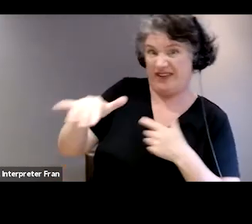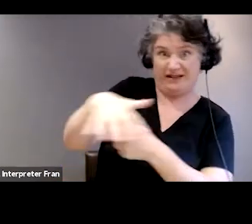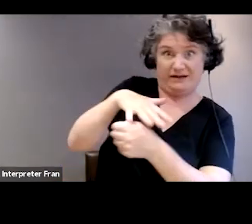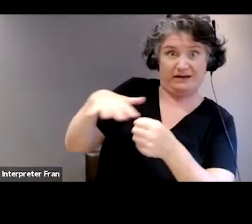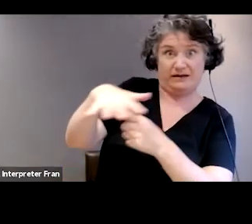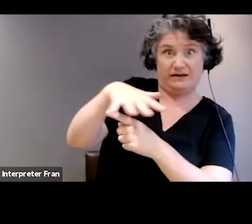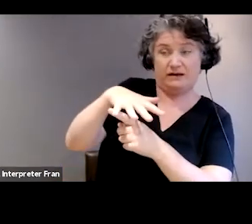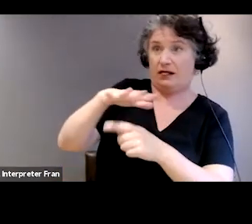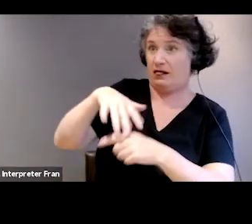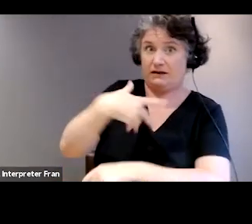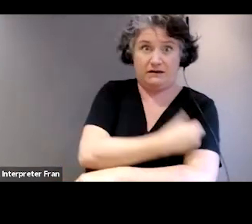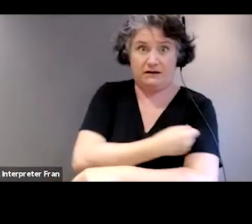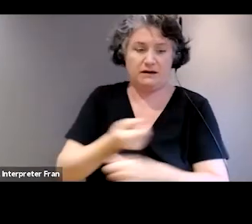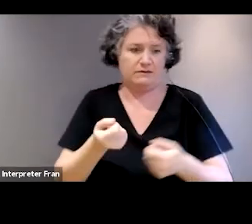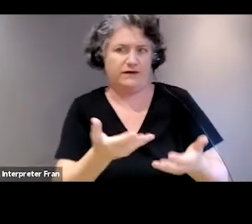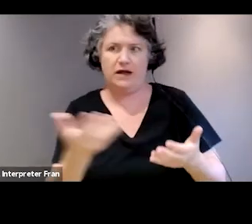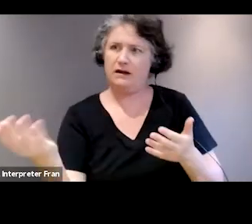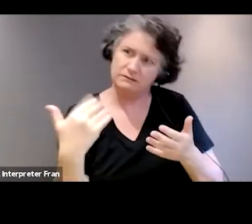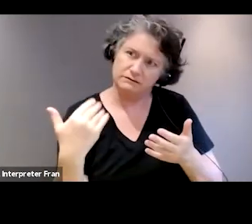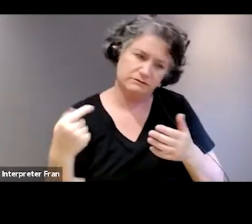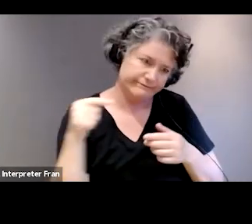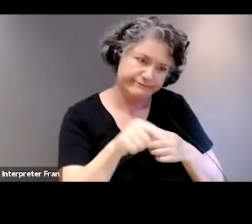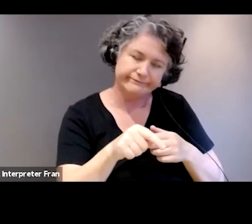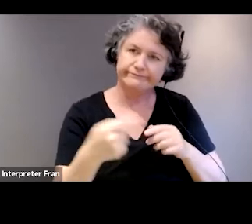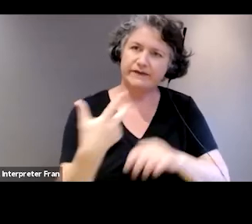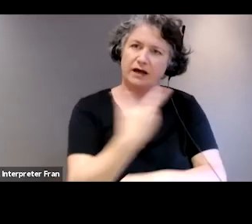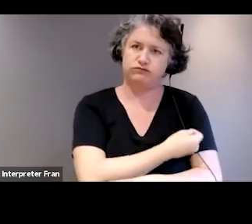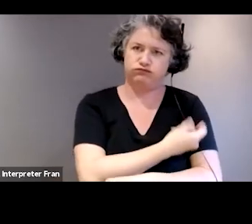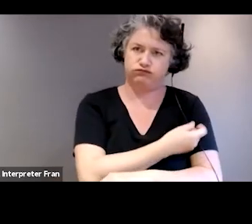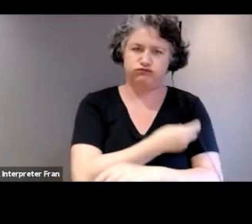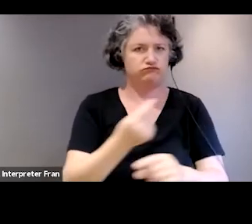community and the task force felt there was a gap around people with disabilities in congregate settings or supportive housing. We made a recommendation pretty much